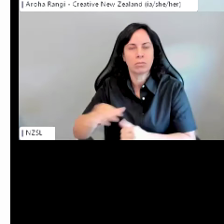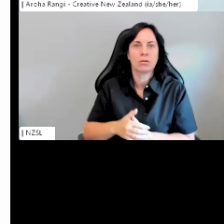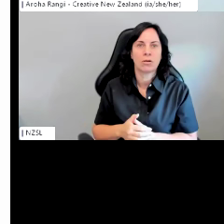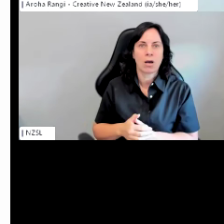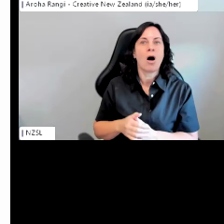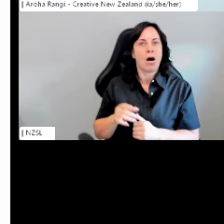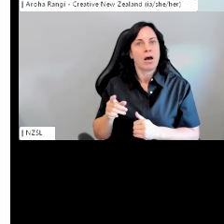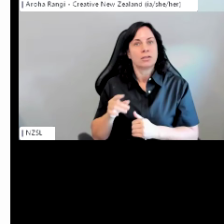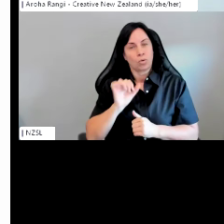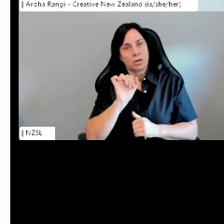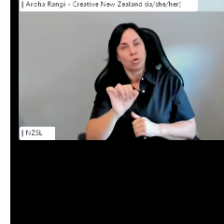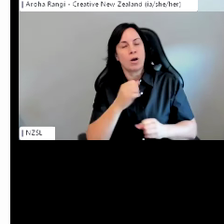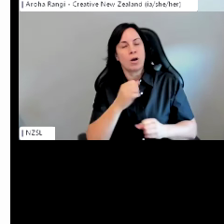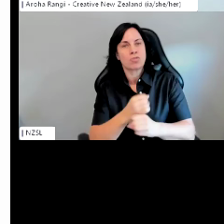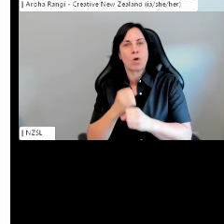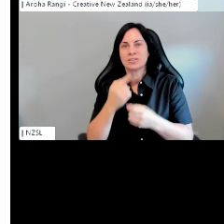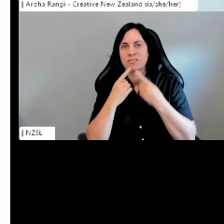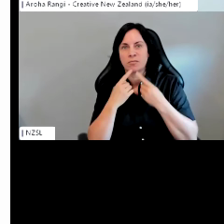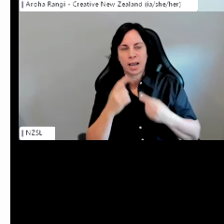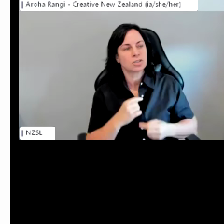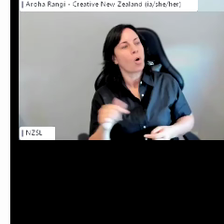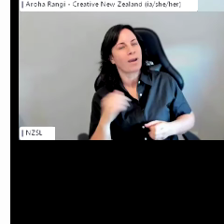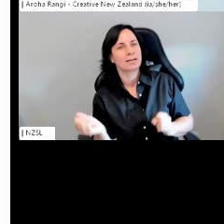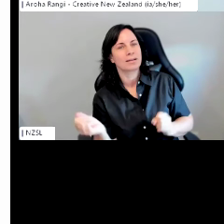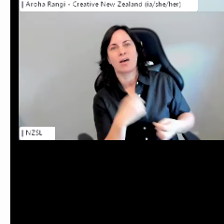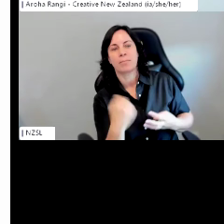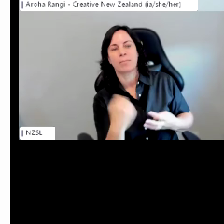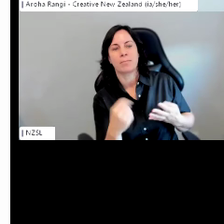so they're not looking to take big risks. And for these people somewhere in your program,